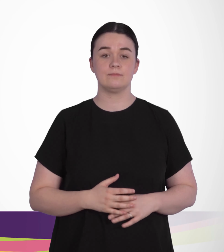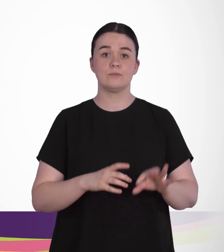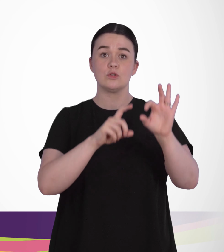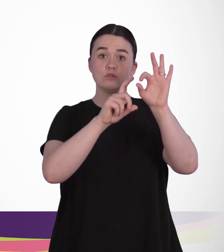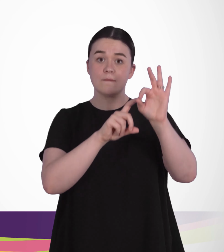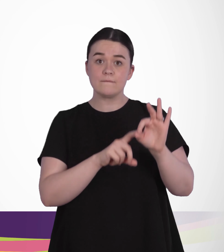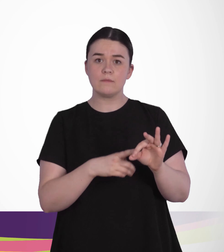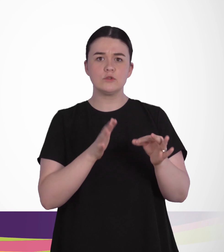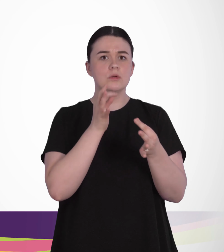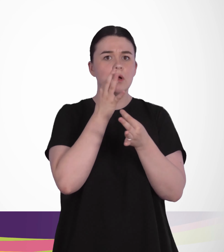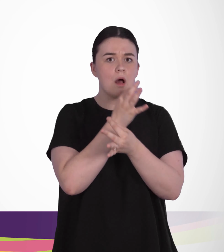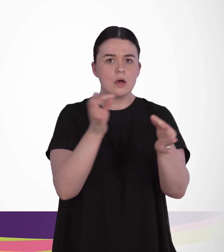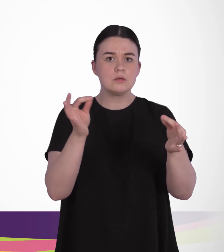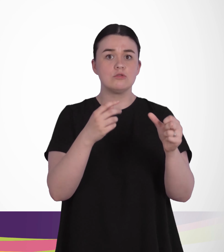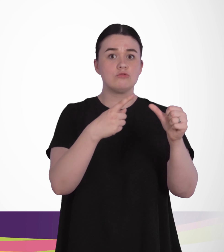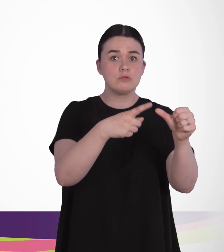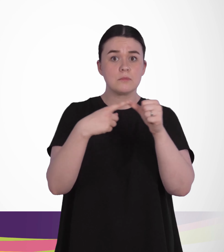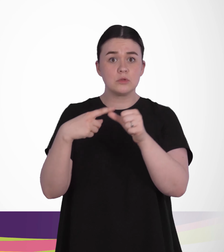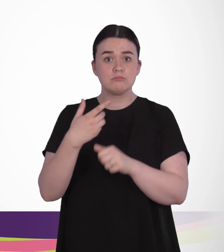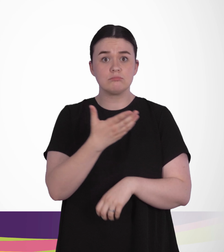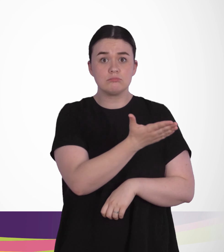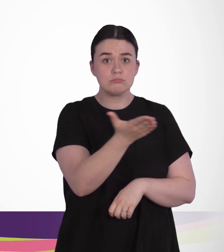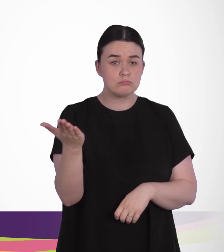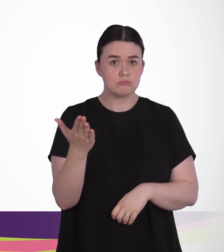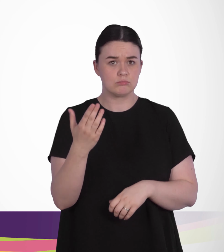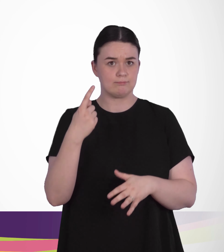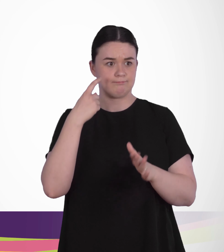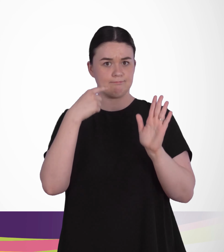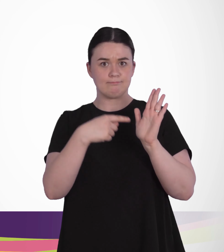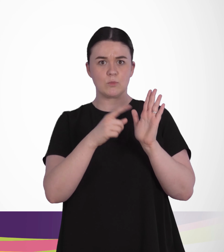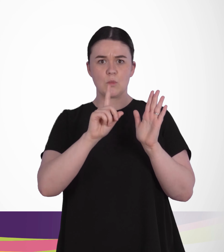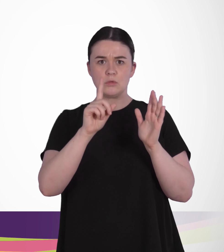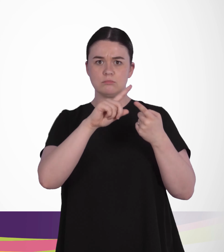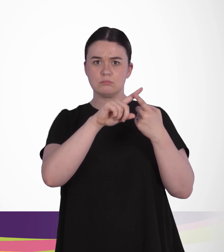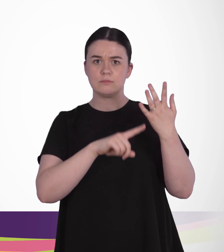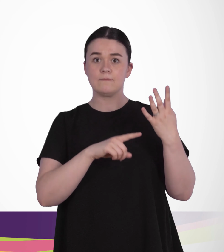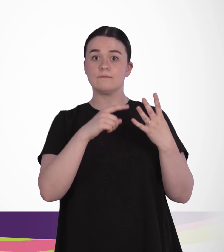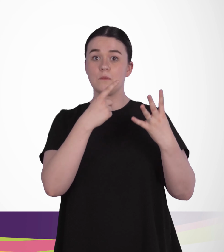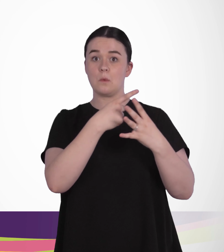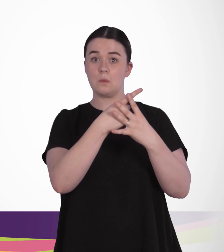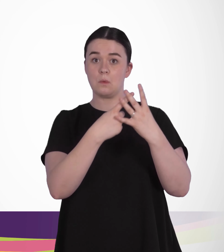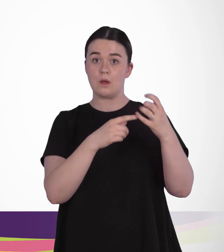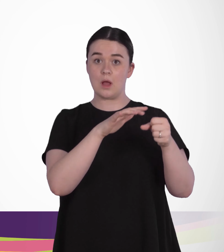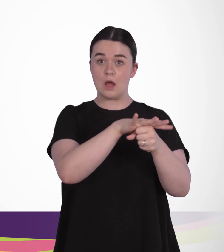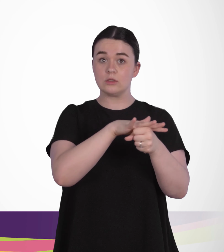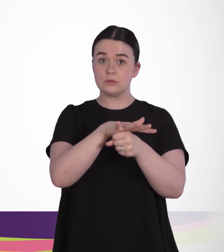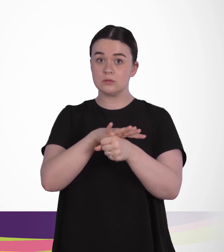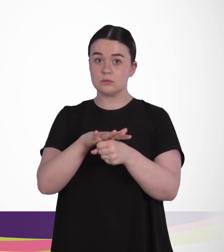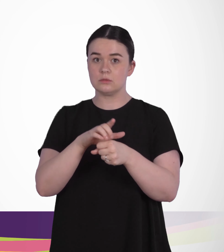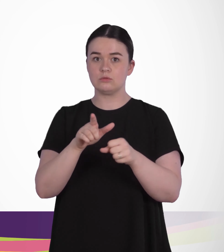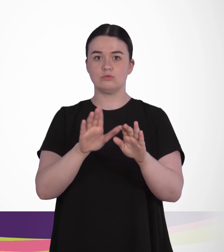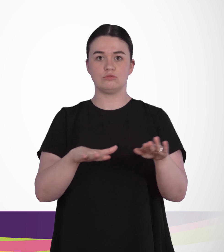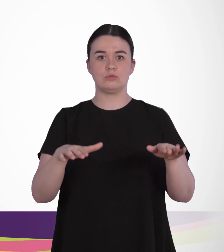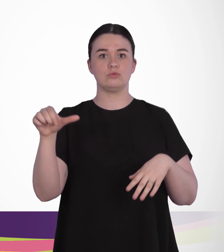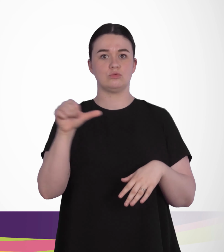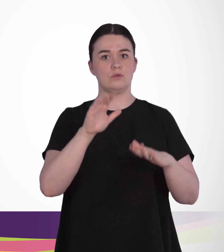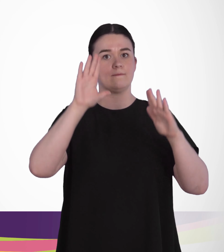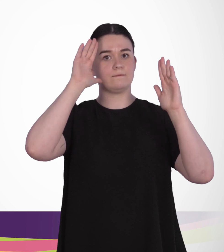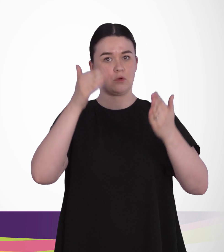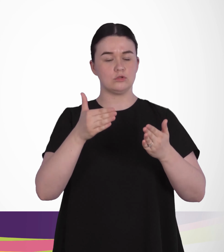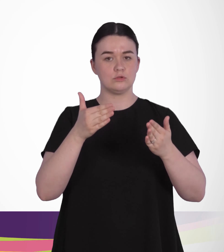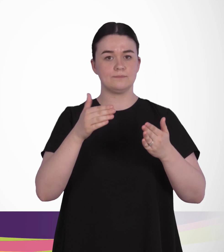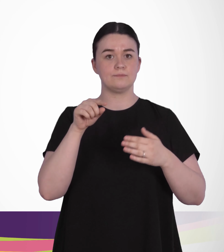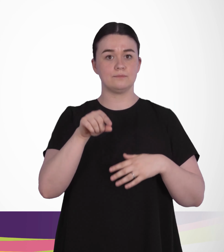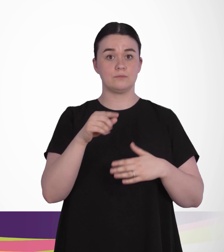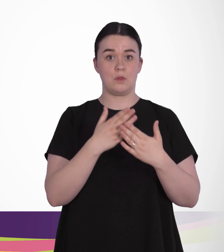The survey asked respondents to identify the four outcome areas for children that the Strategy should focus on